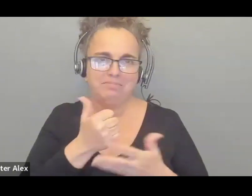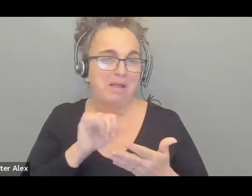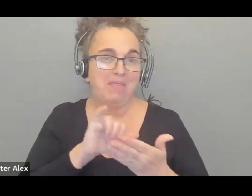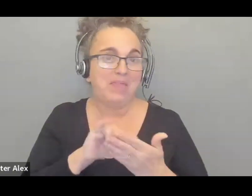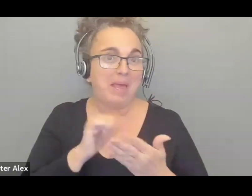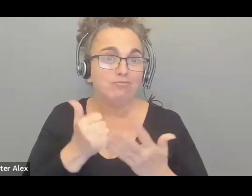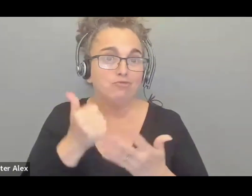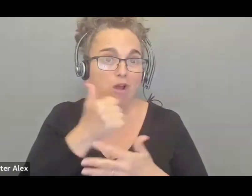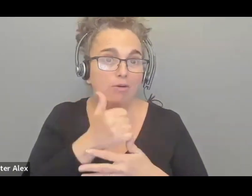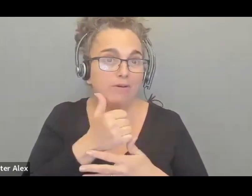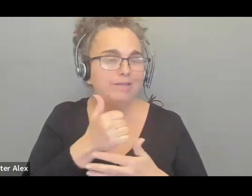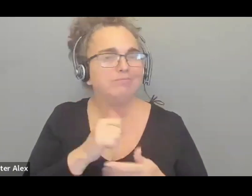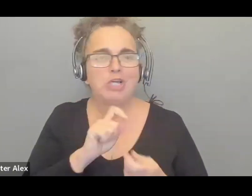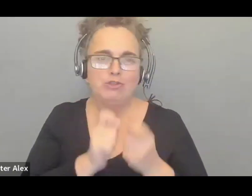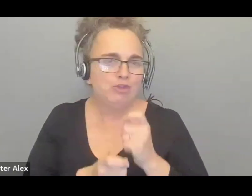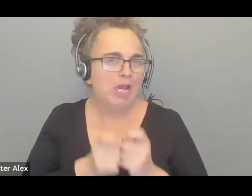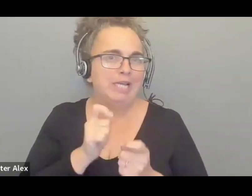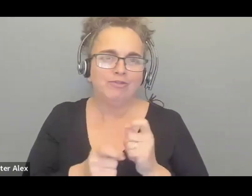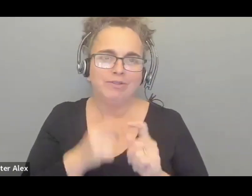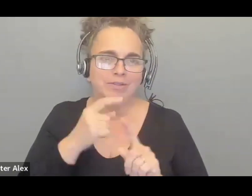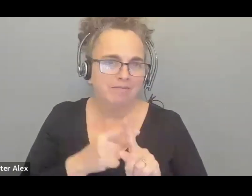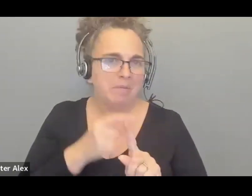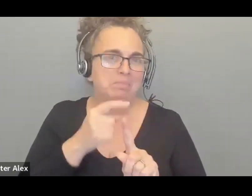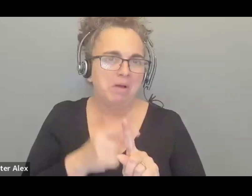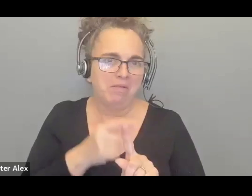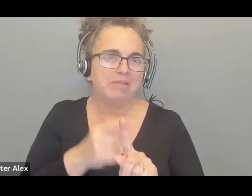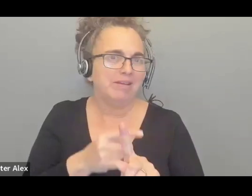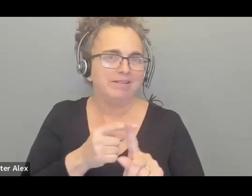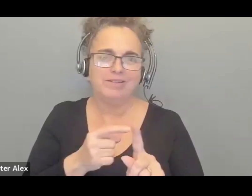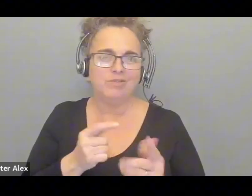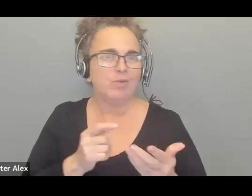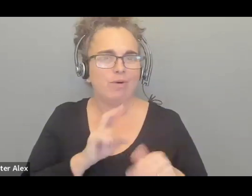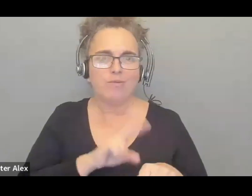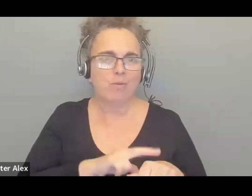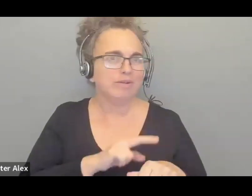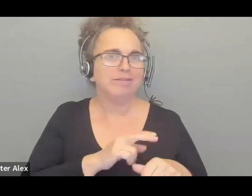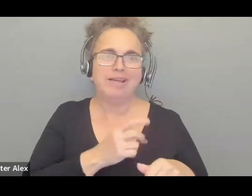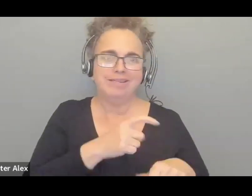So honestly the lack of time, resources and knowledge, like I totally feel you,